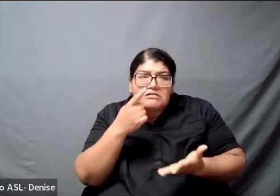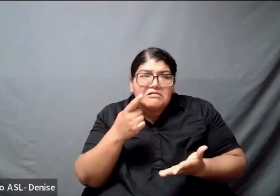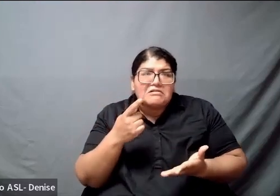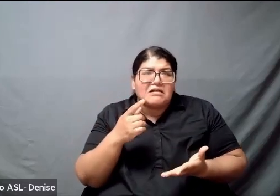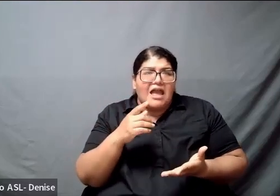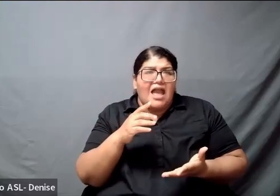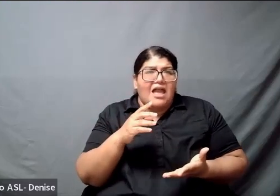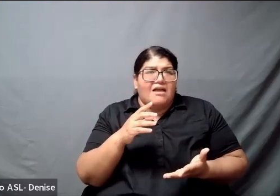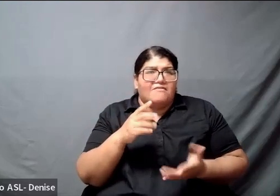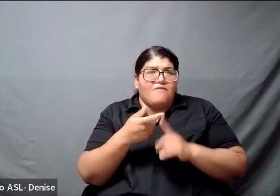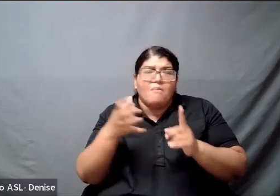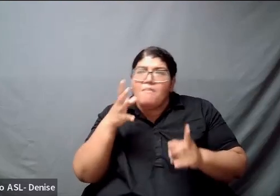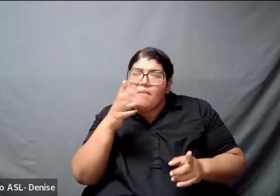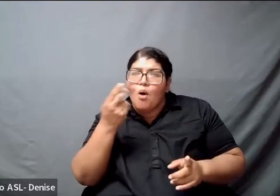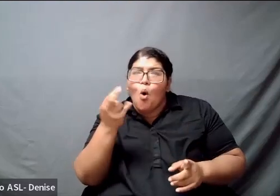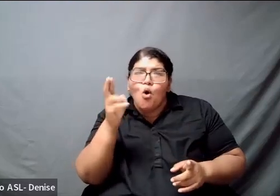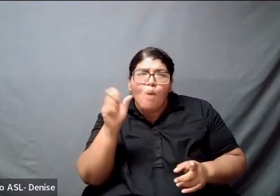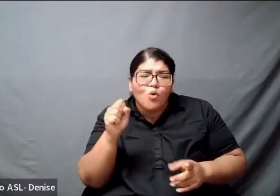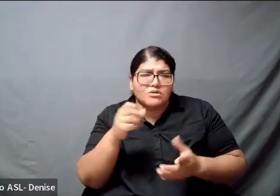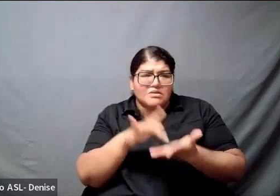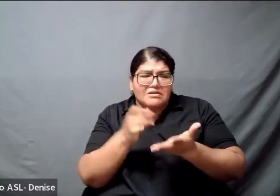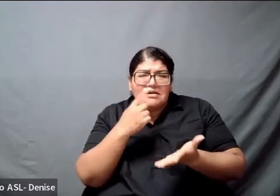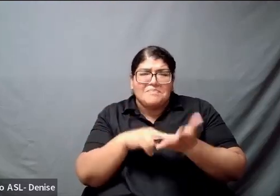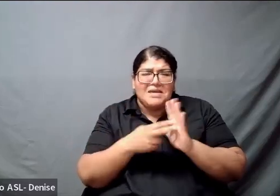oh no, it's not just the bad, it's not just the book.